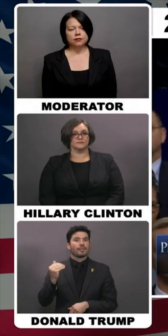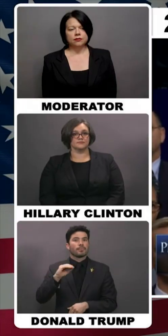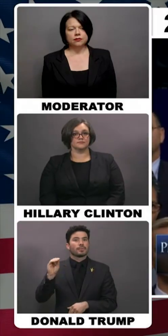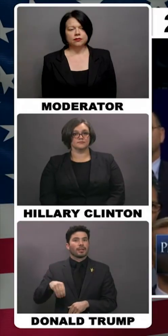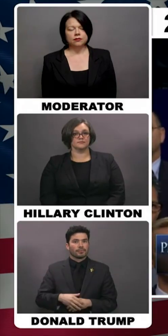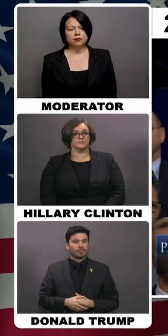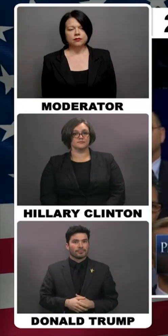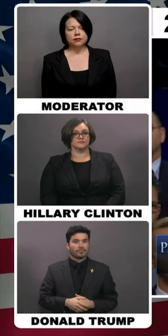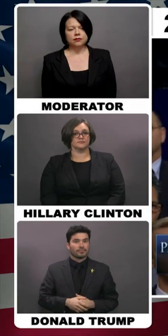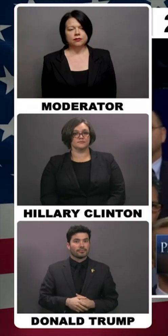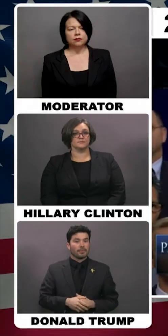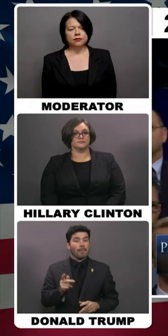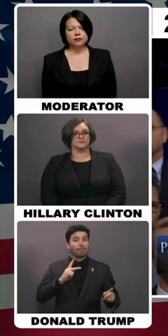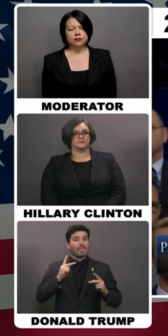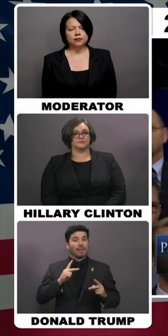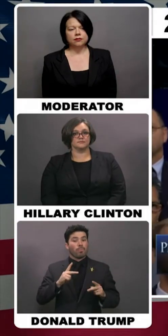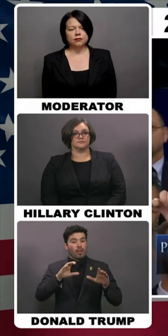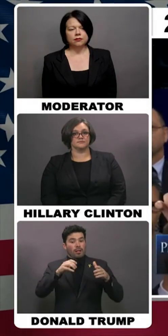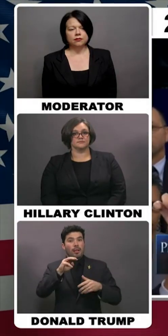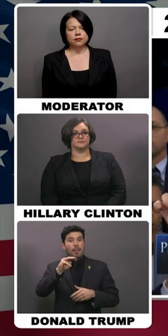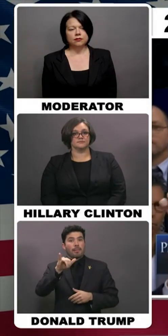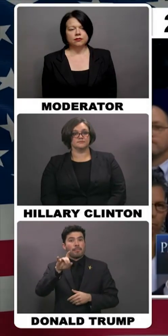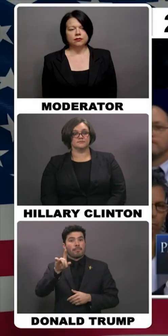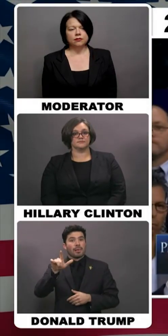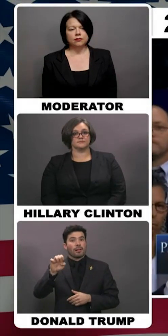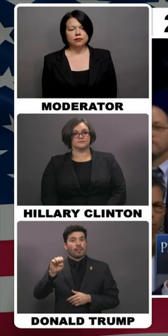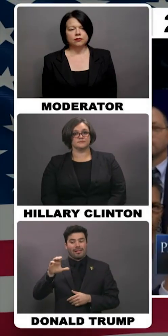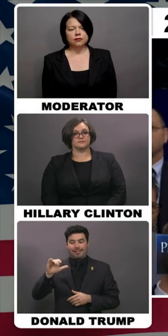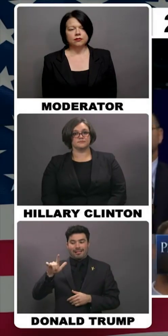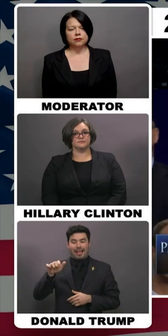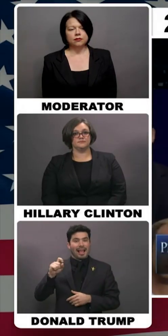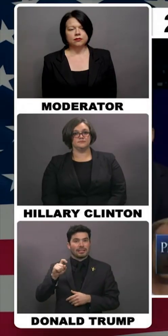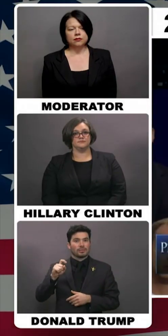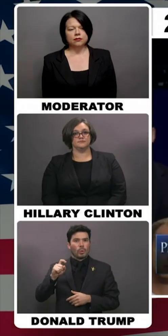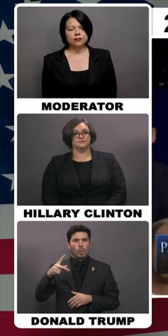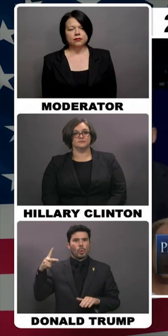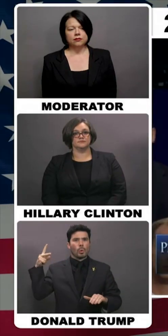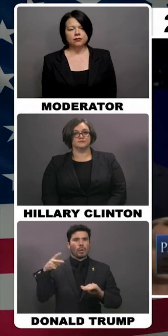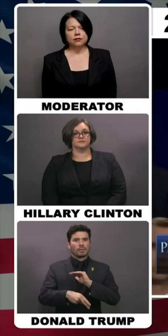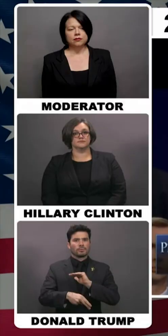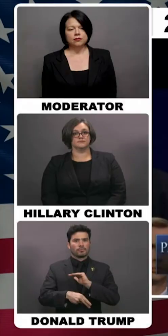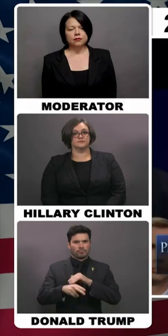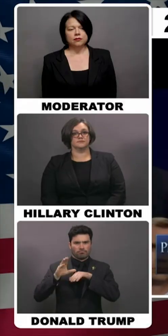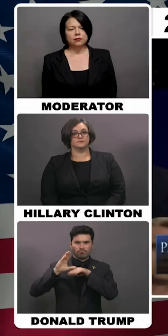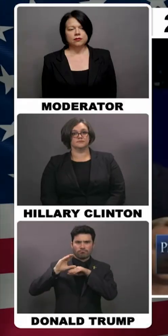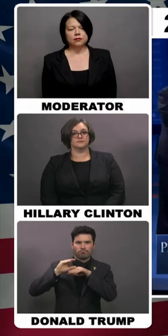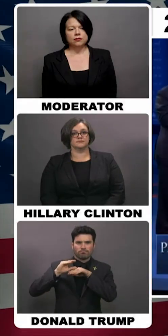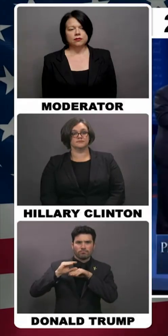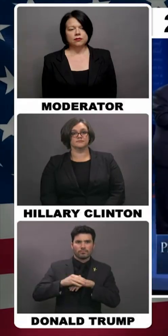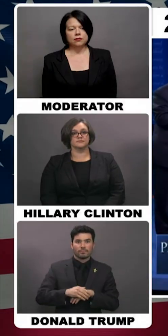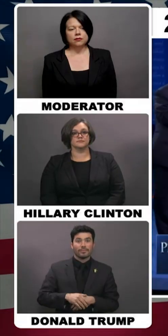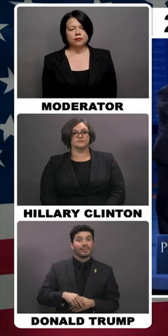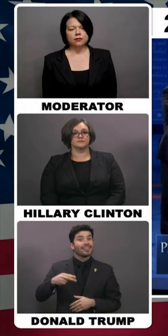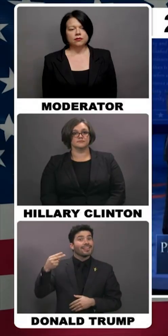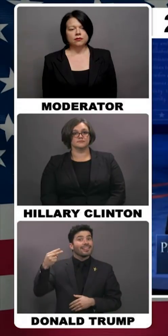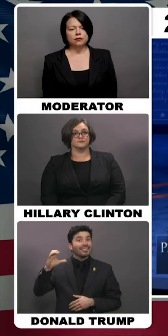And I will tell you, we are cutting on big league for the middle class. And I will tell you, Hillary Clinton is raising your taxes. Folks, you could look at me.